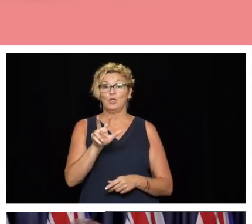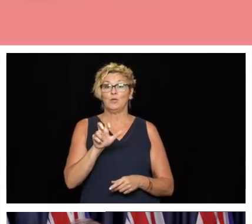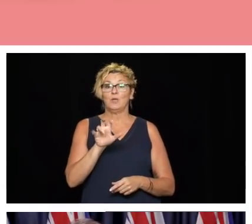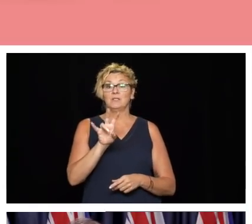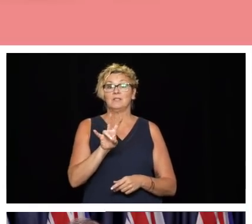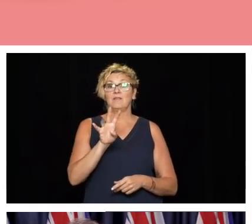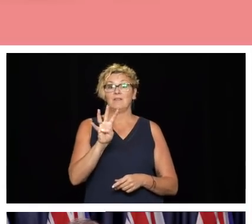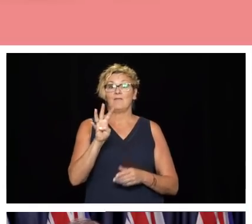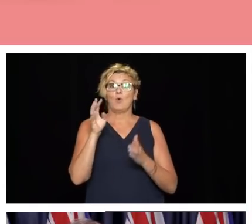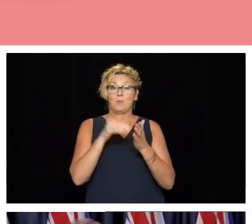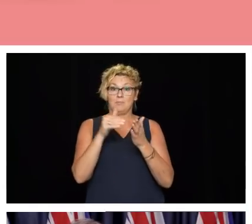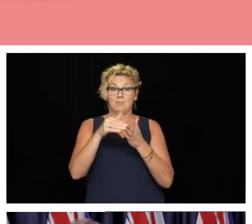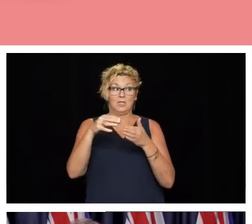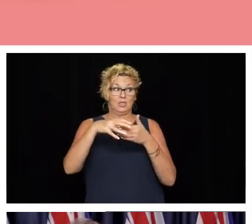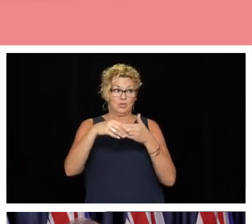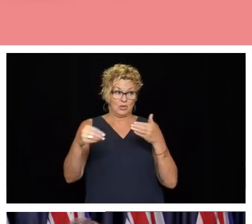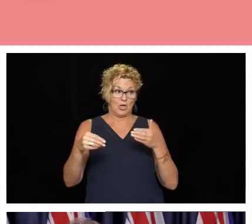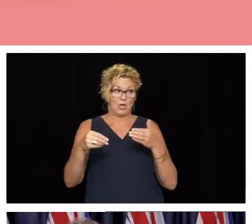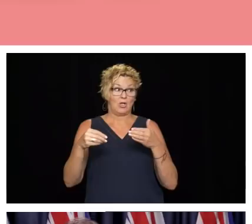capital budget increase of 150 million for 2021